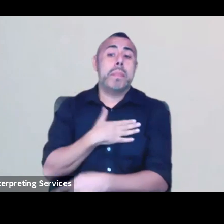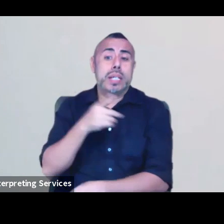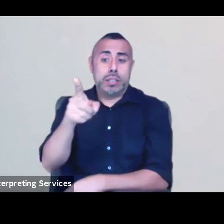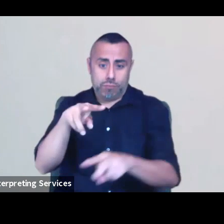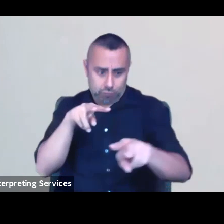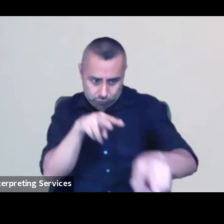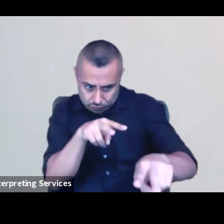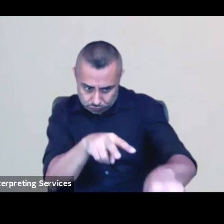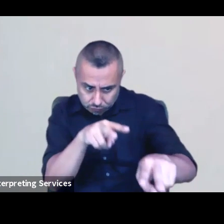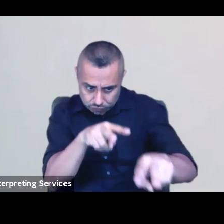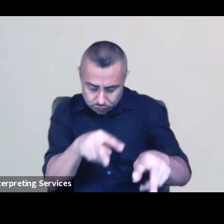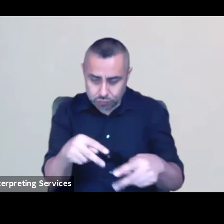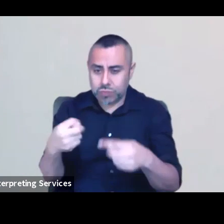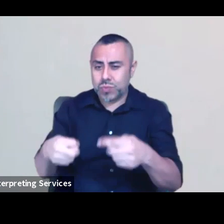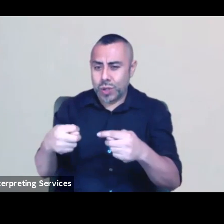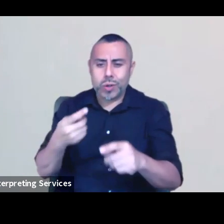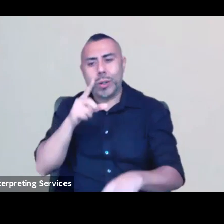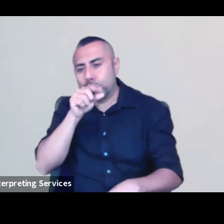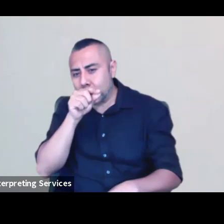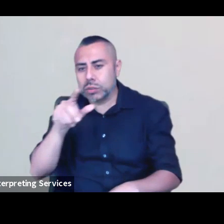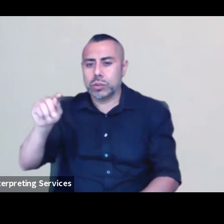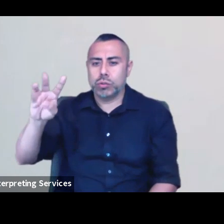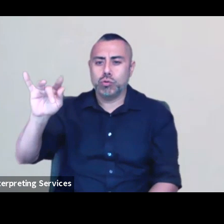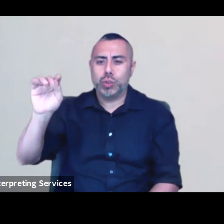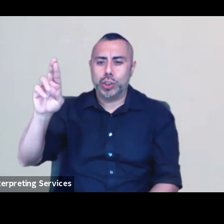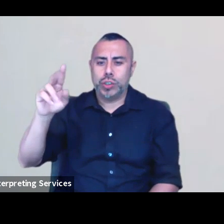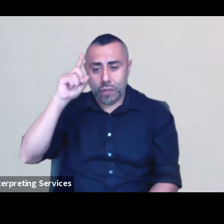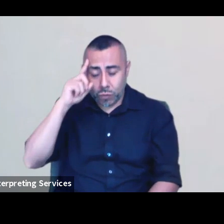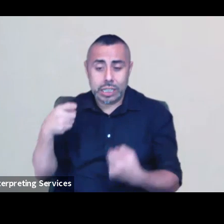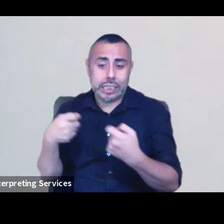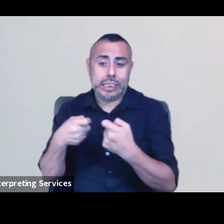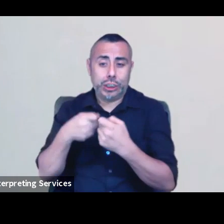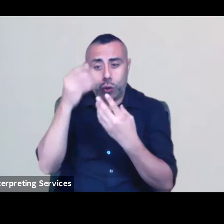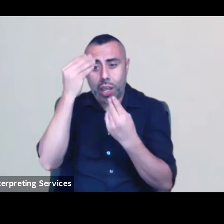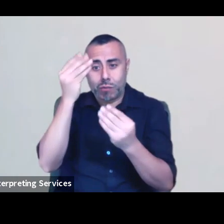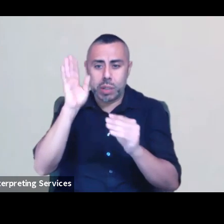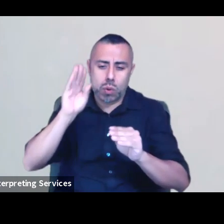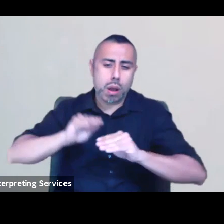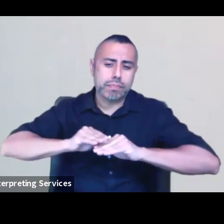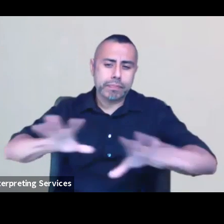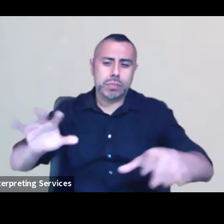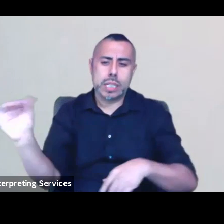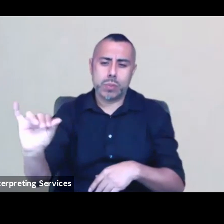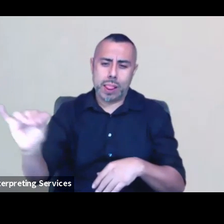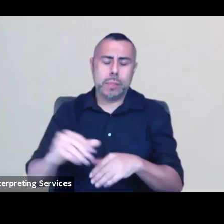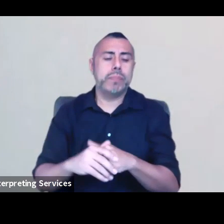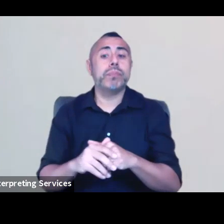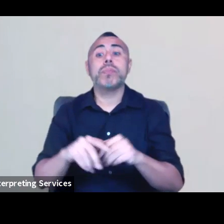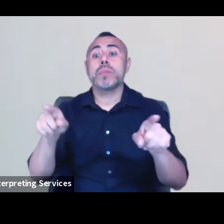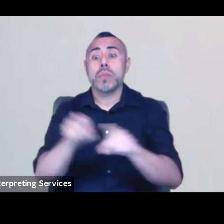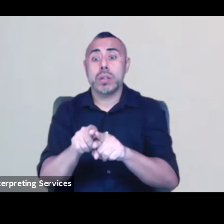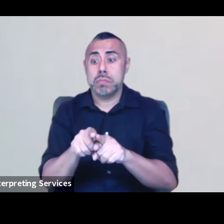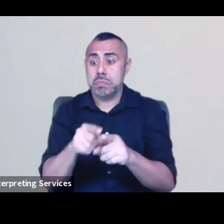for that digital information, as well. And then we wanna move into, can I hand it over to you, Viv,